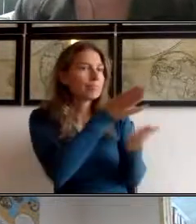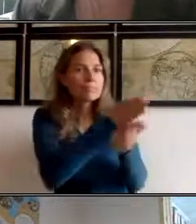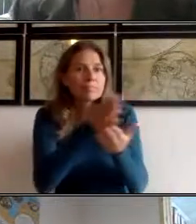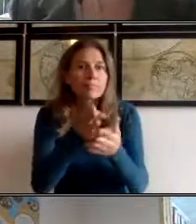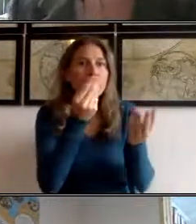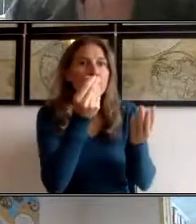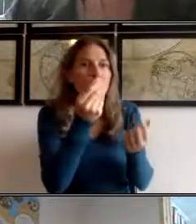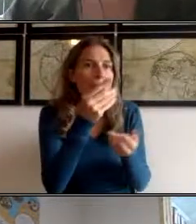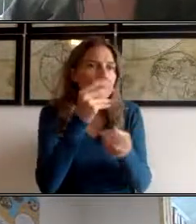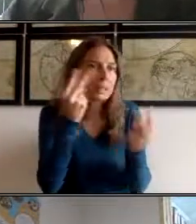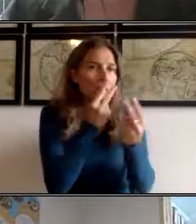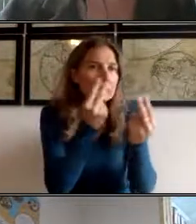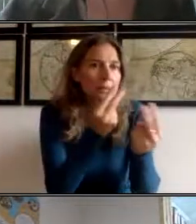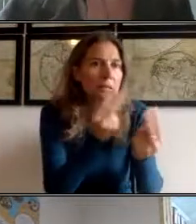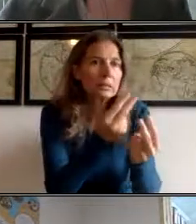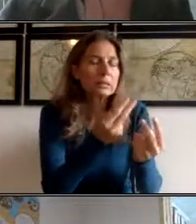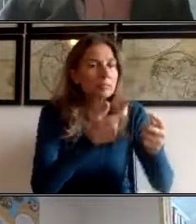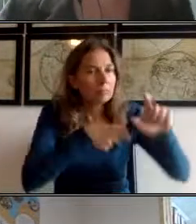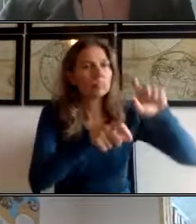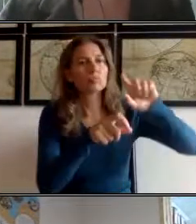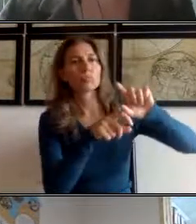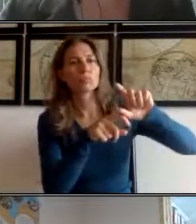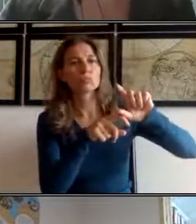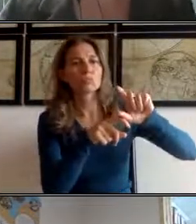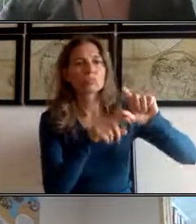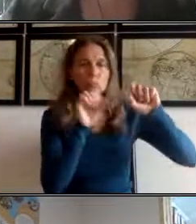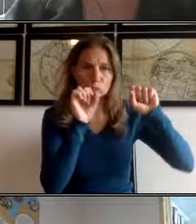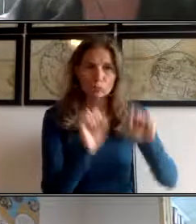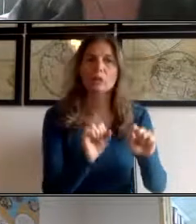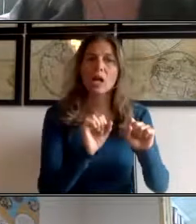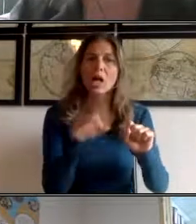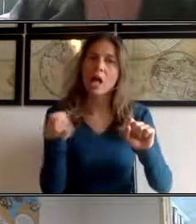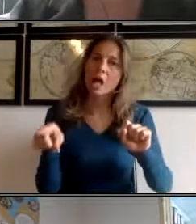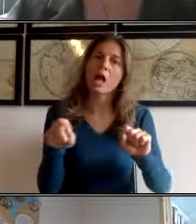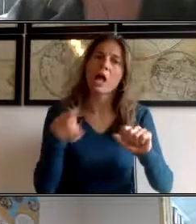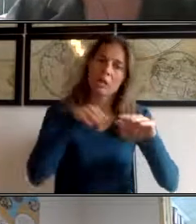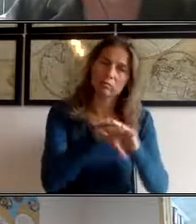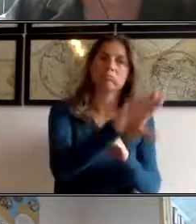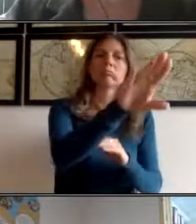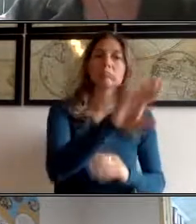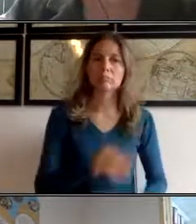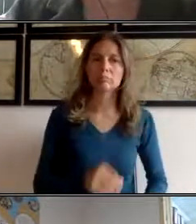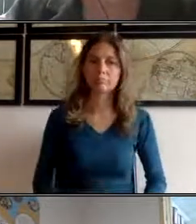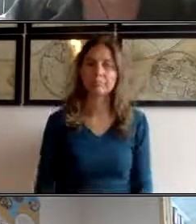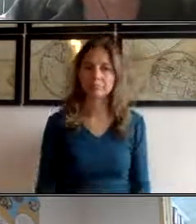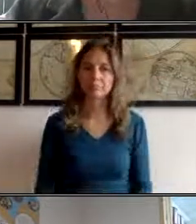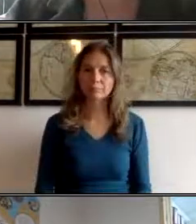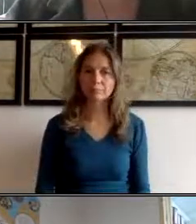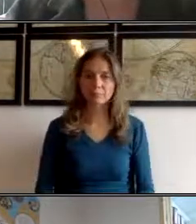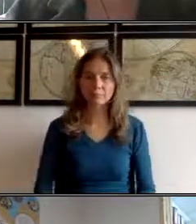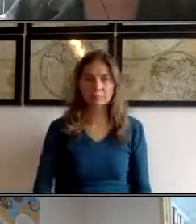and which other mechanisms can be used to get the money for it.